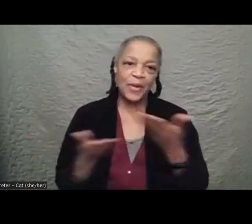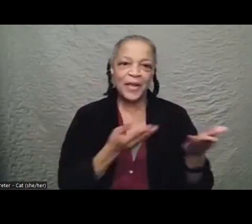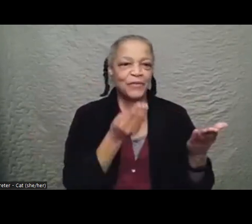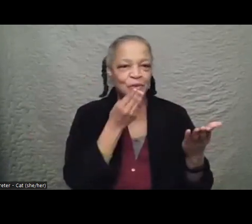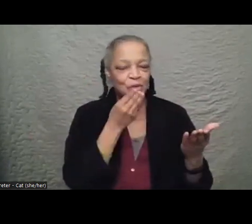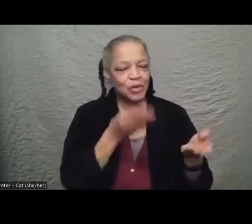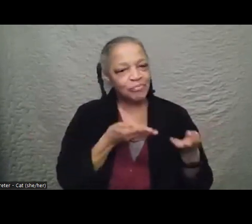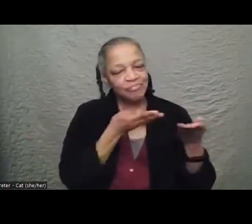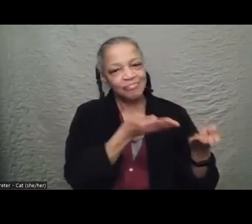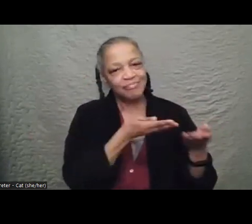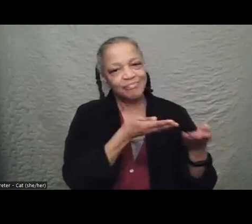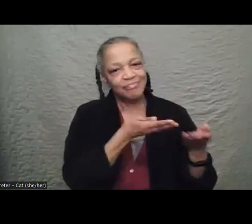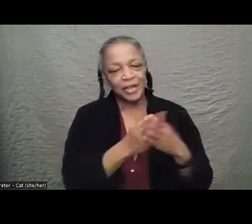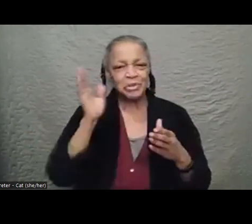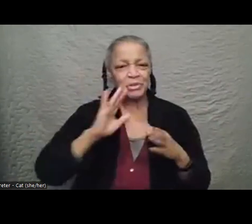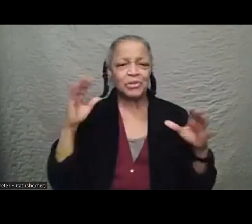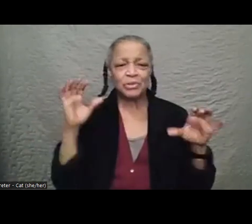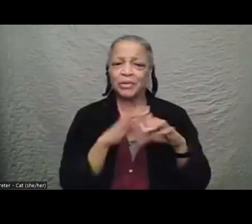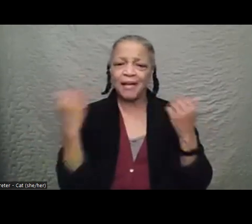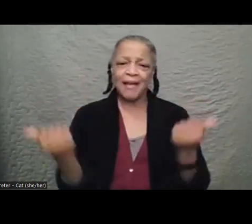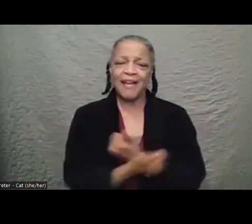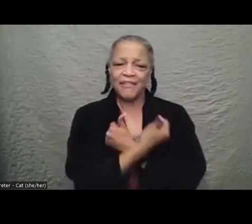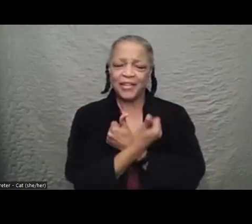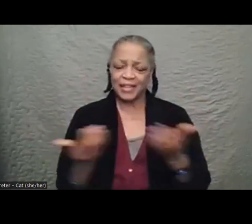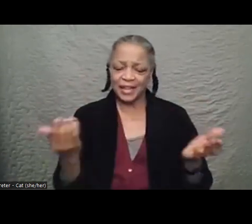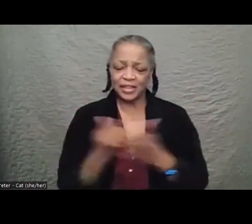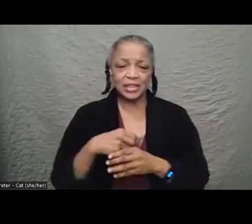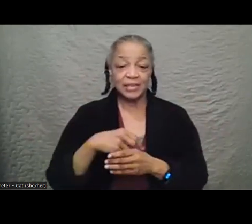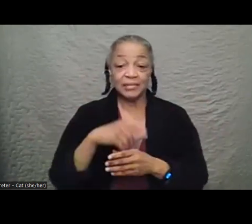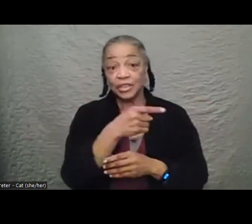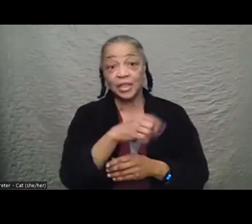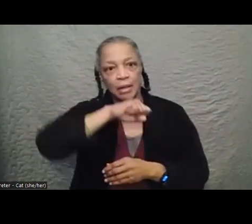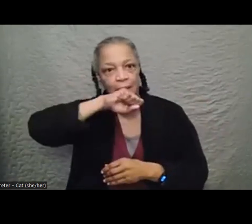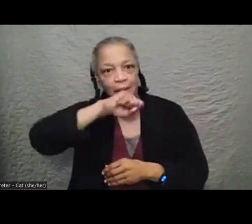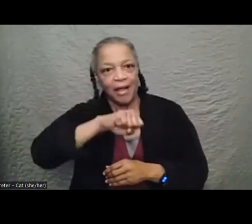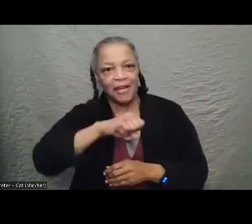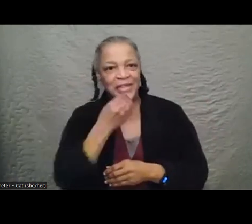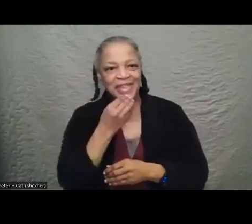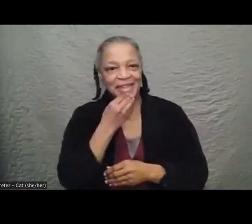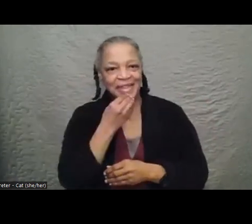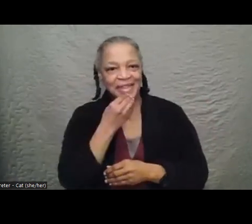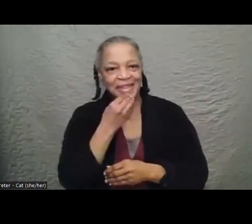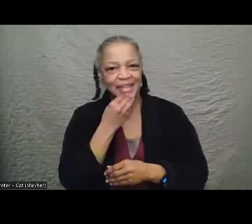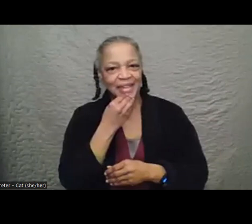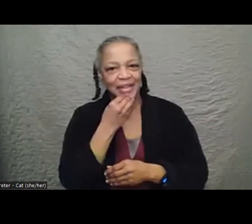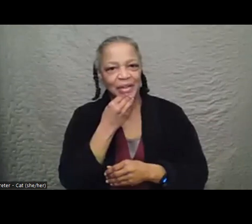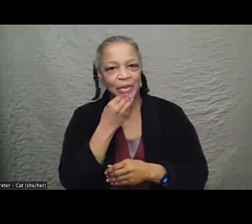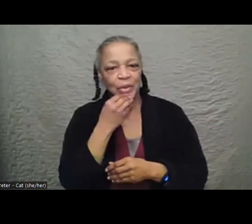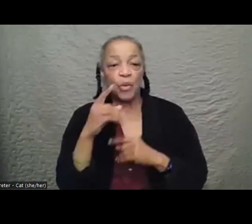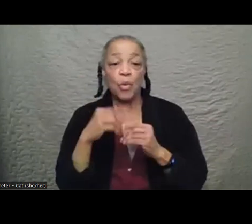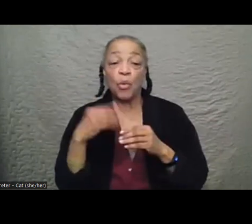I used to do everything that she loved eating because wherever she was taken to, they don't